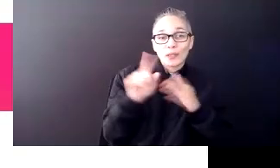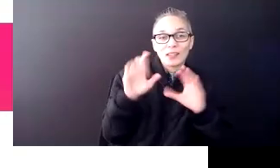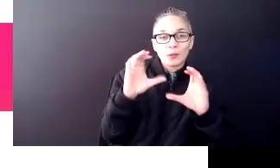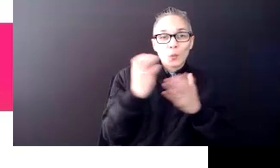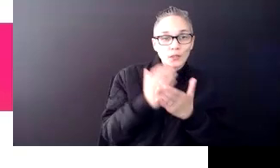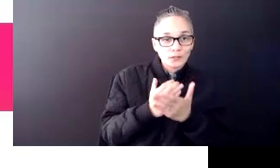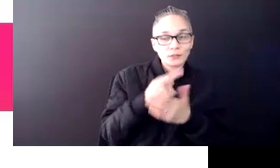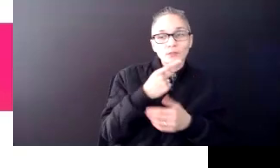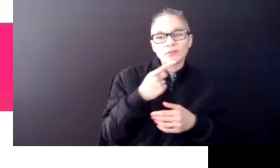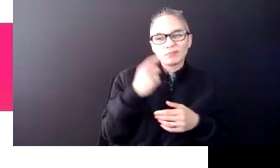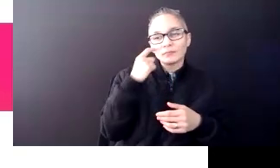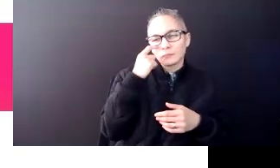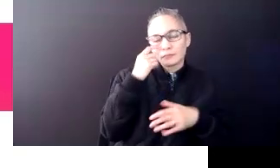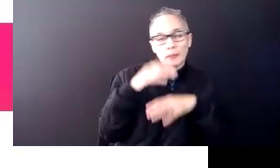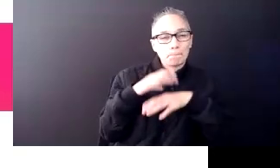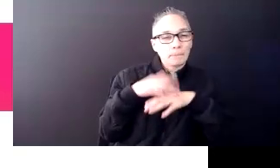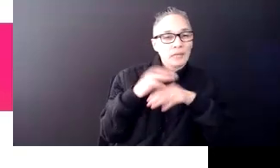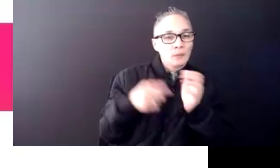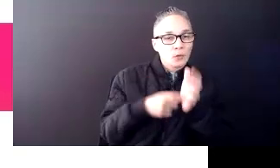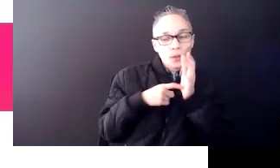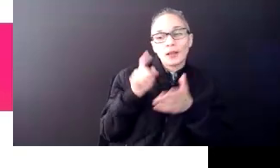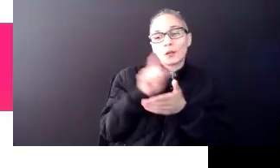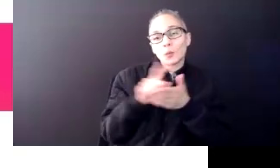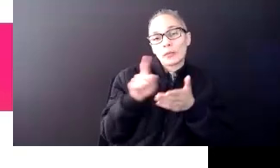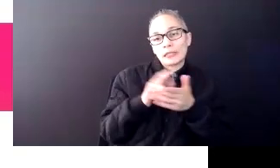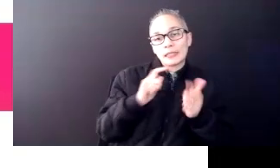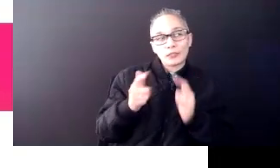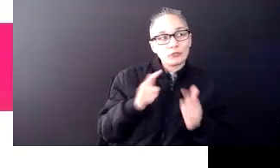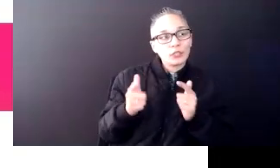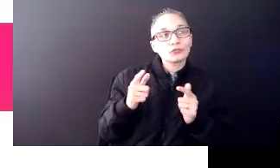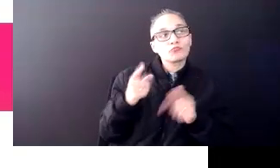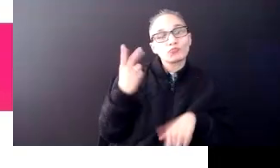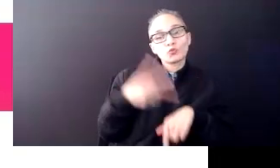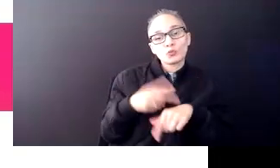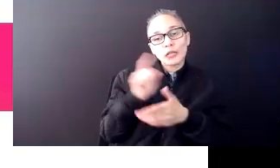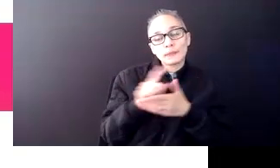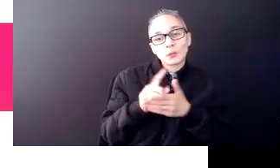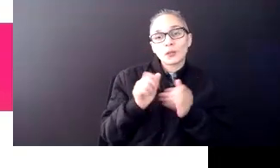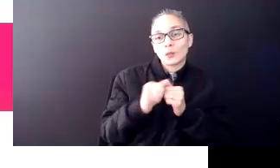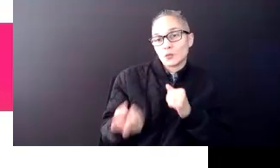You know, the minimum required weekly interaction frequency is twice a week with two substantive interactions.